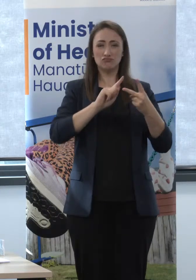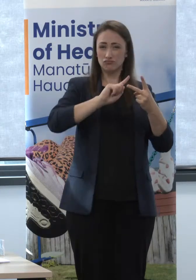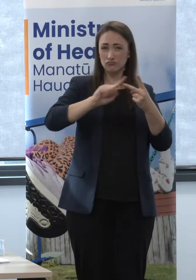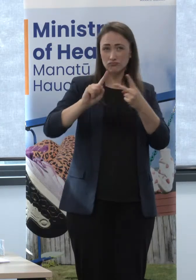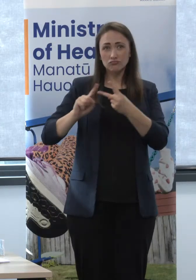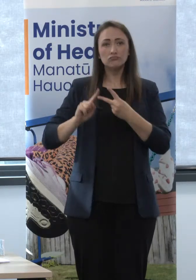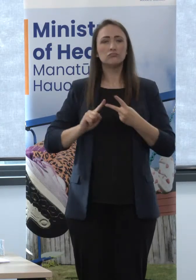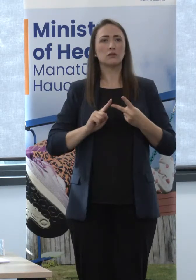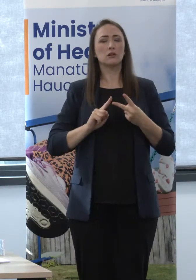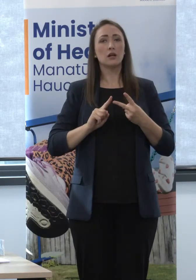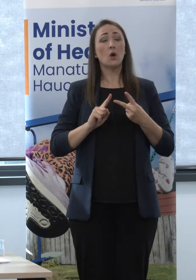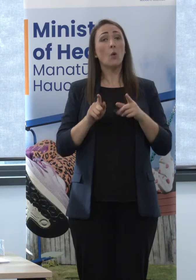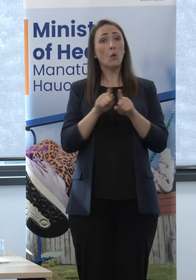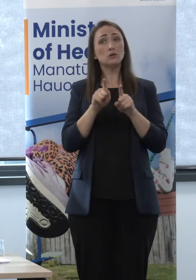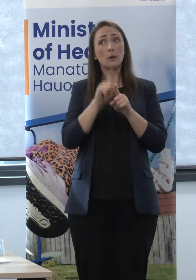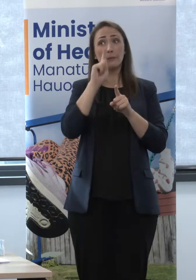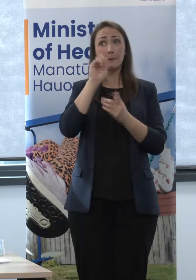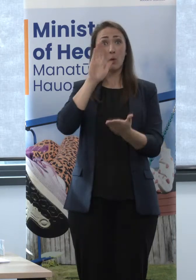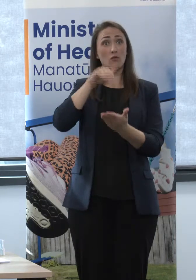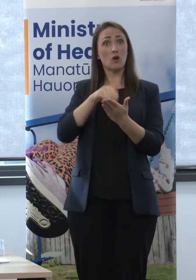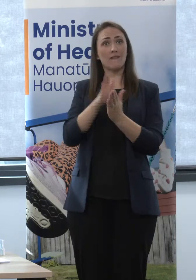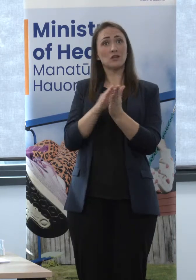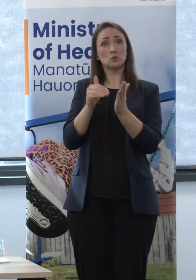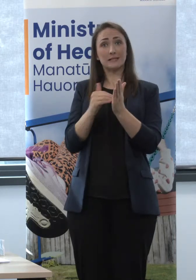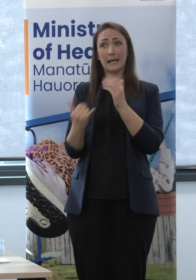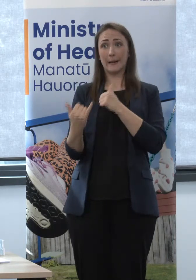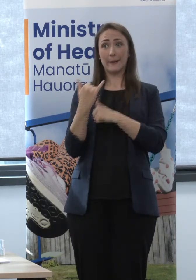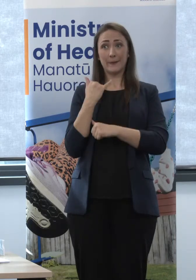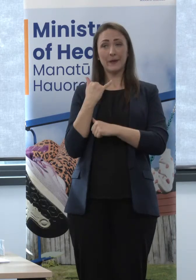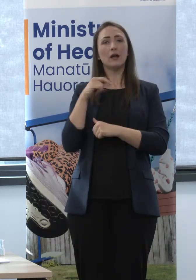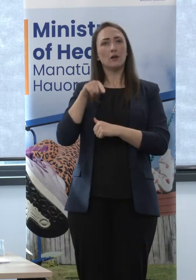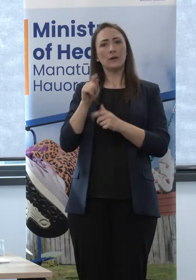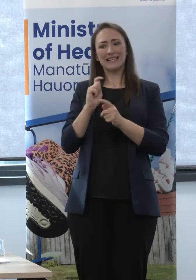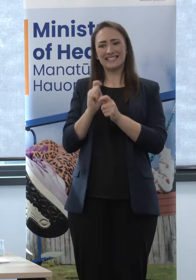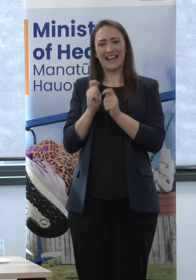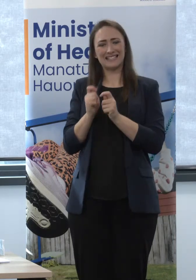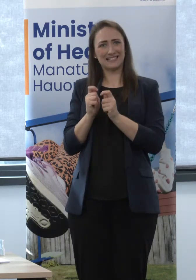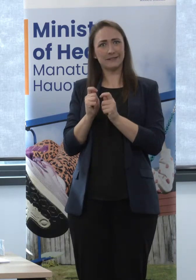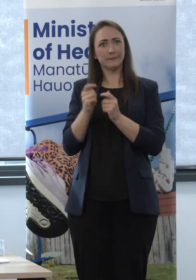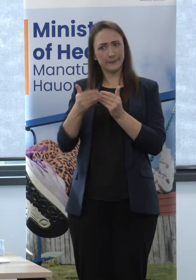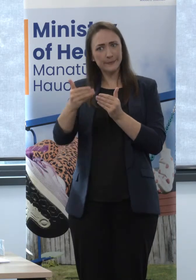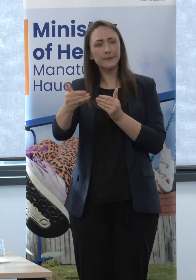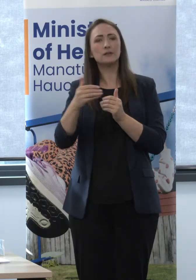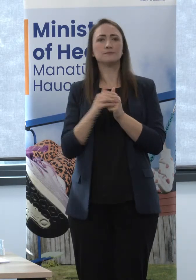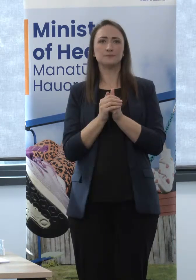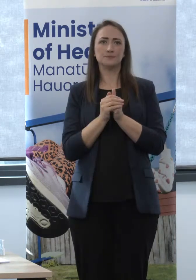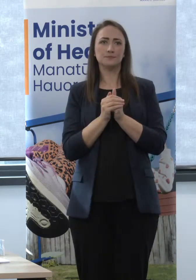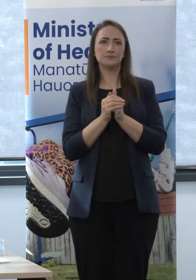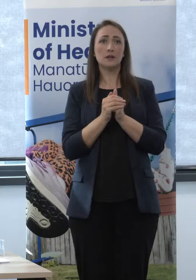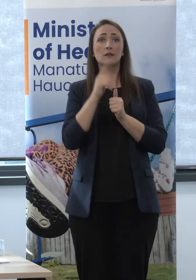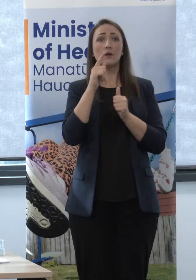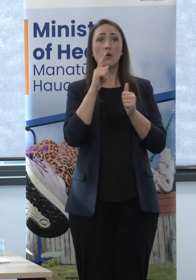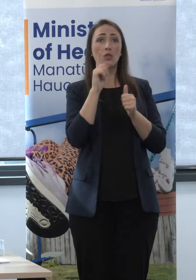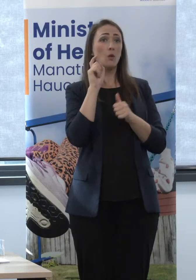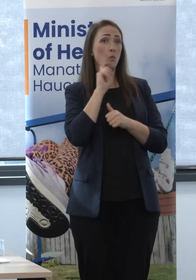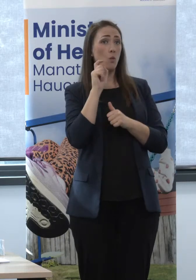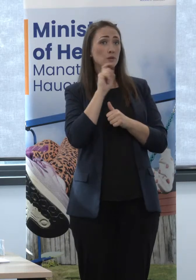We serve a Travelers intro New